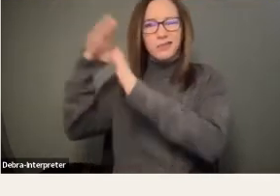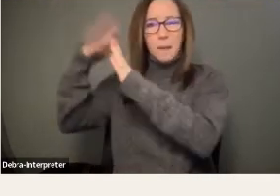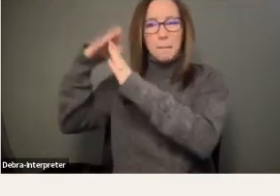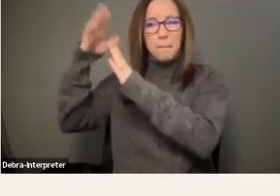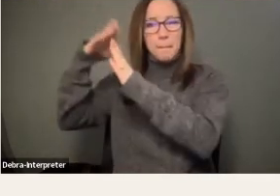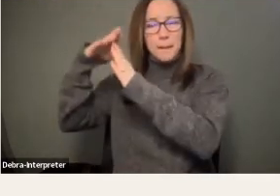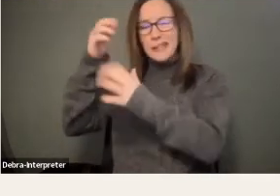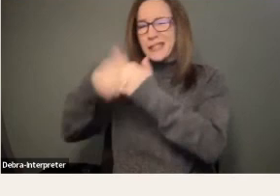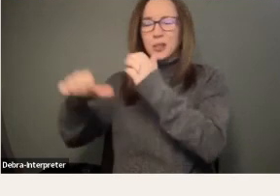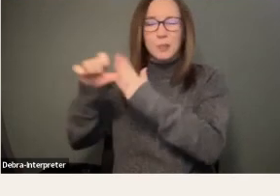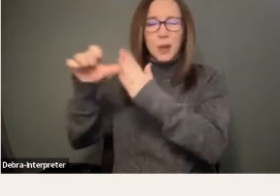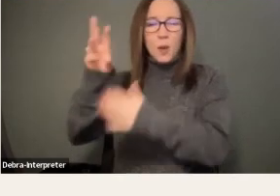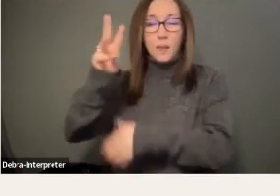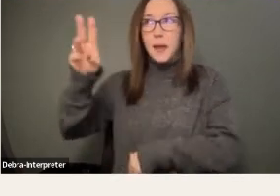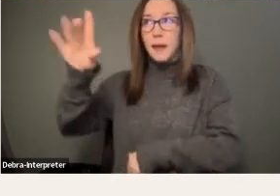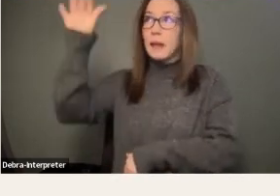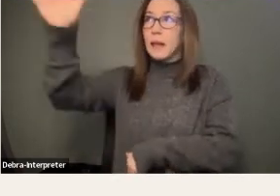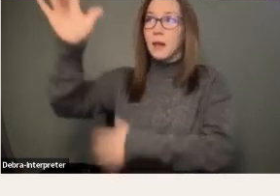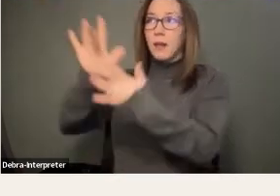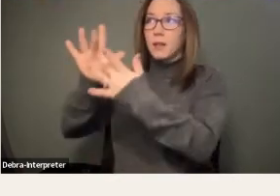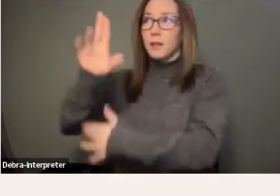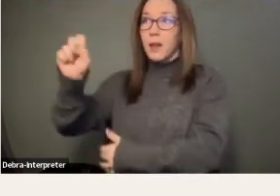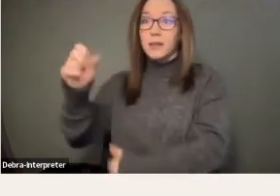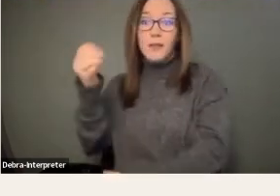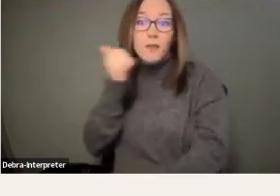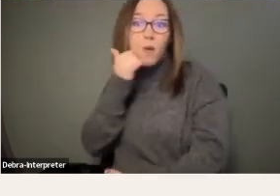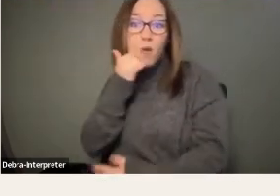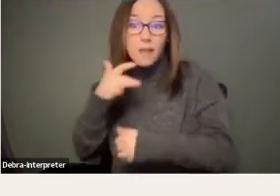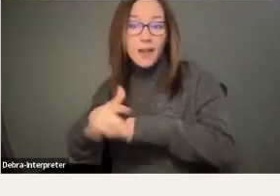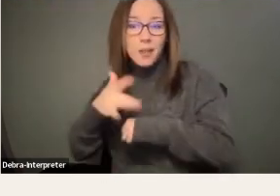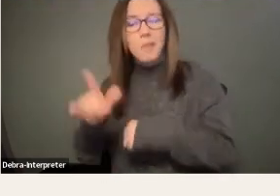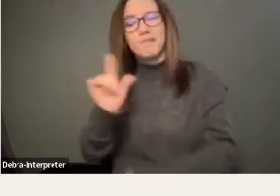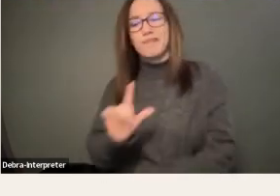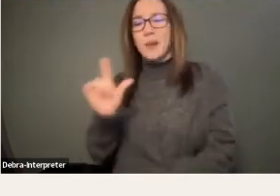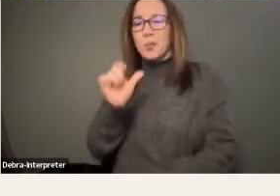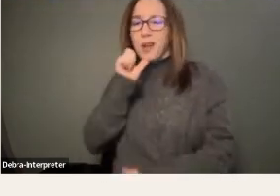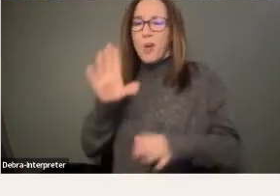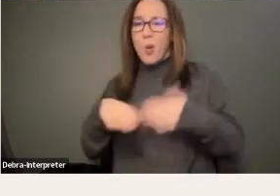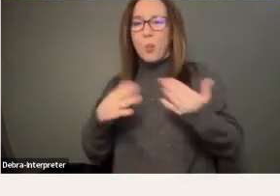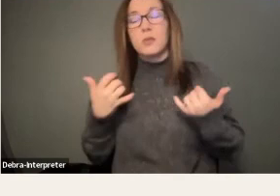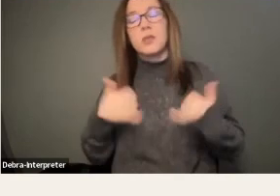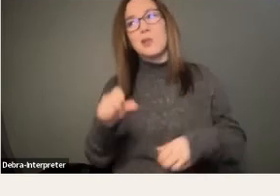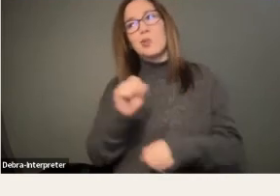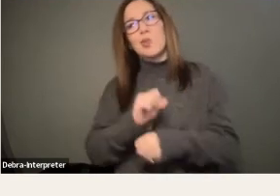Next slide. This is 2 contact information. They ask a question link at the top of every page on